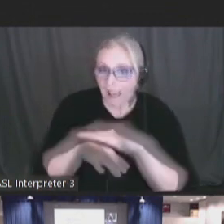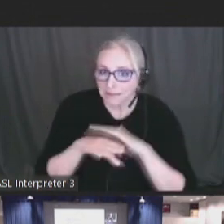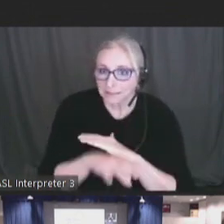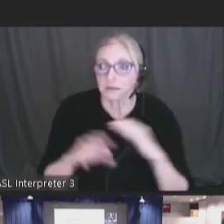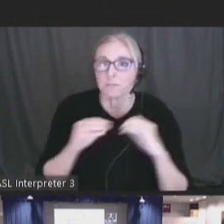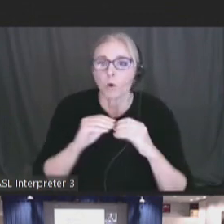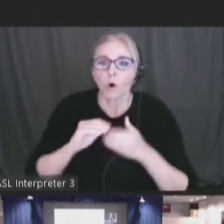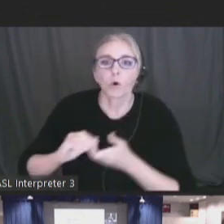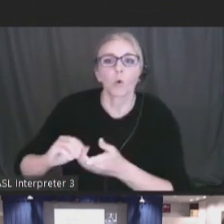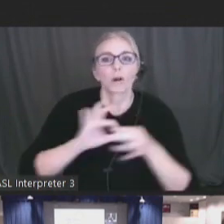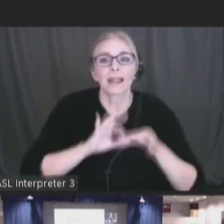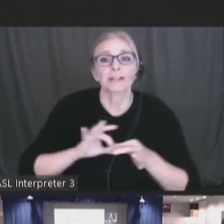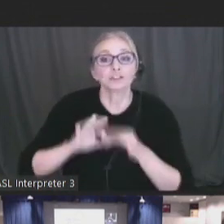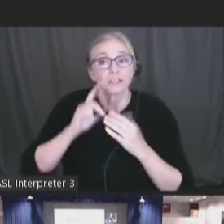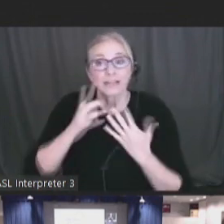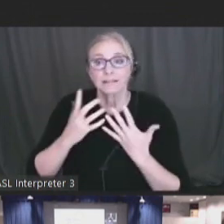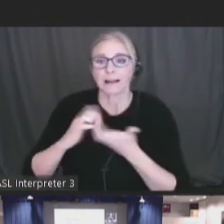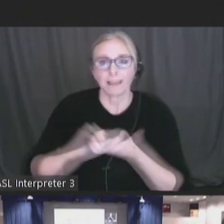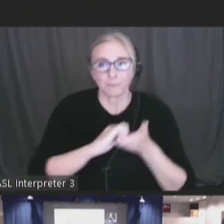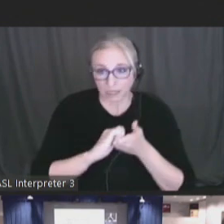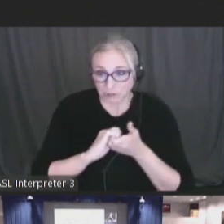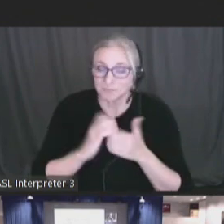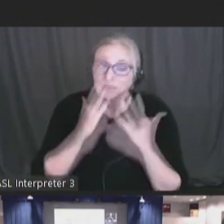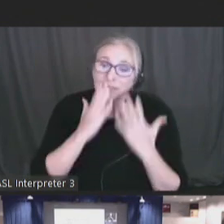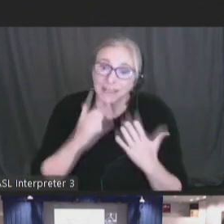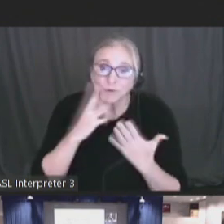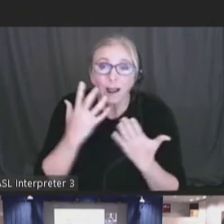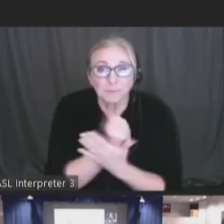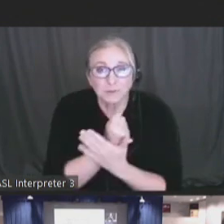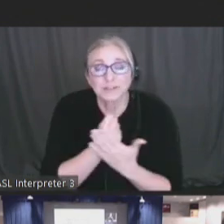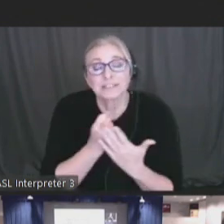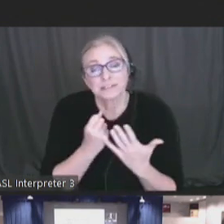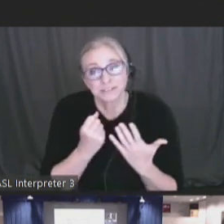and collaboration going on. Thank you for the opportunity to give you this update.